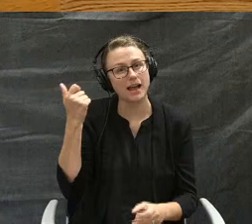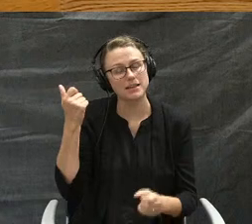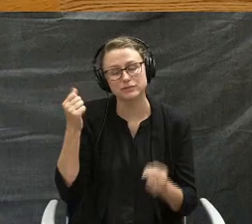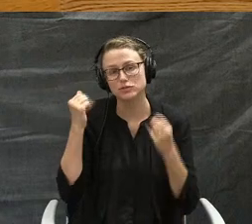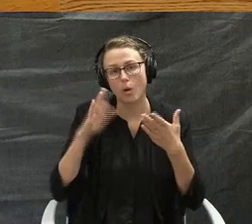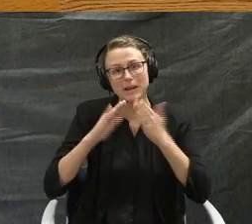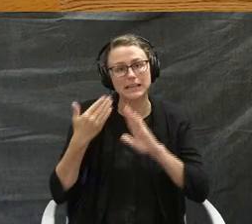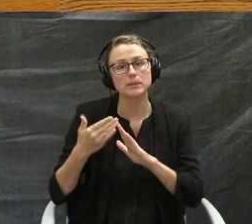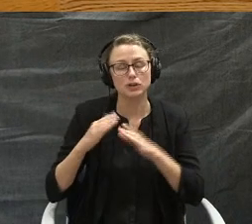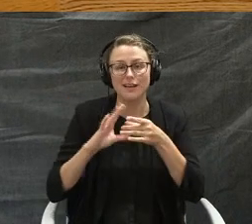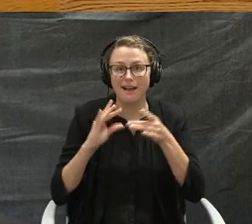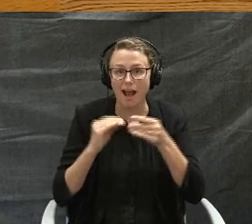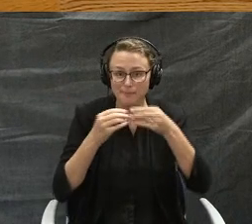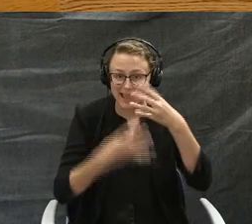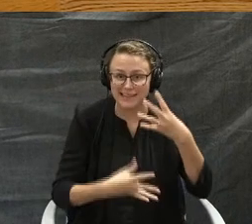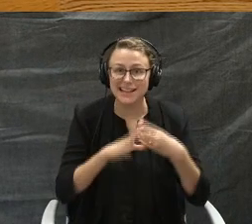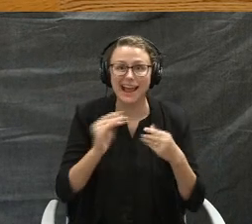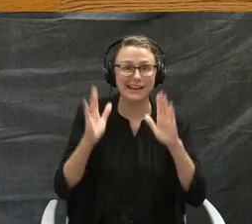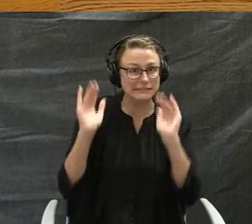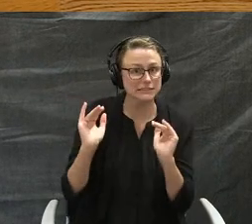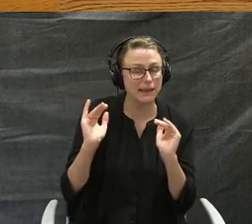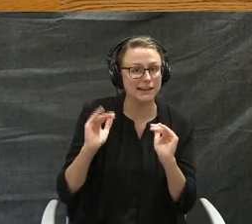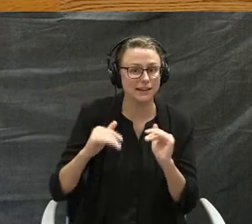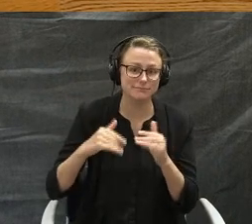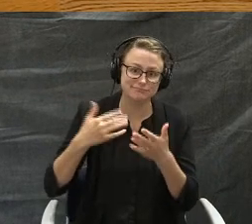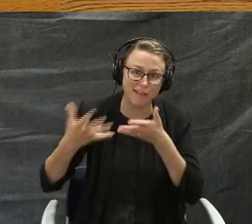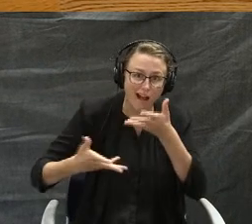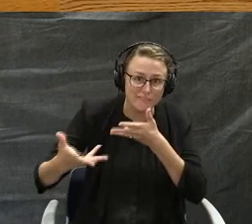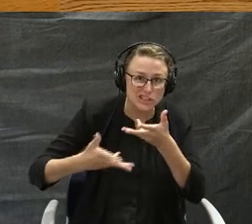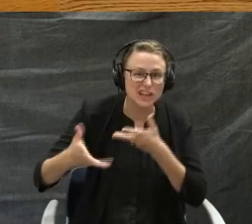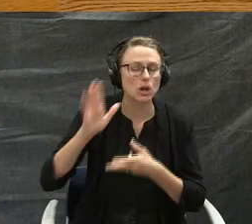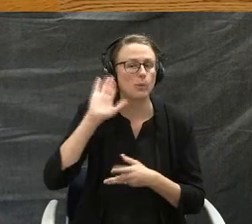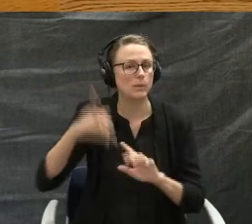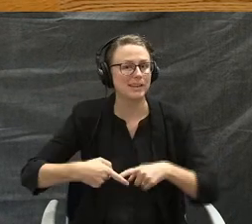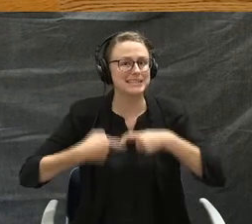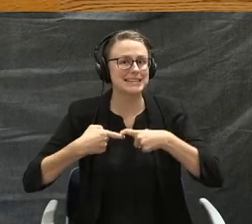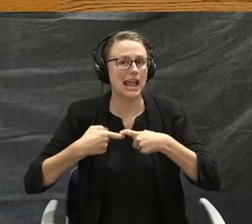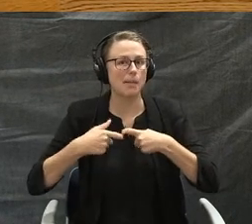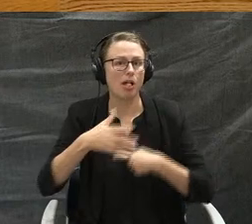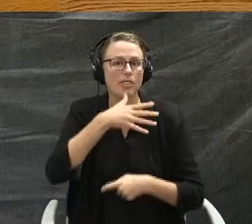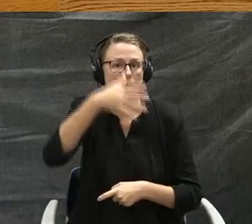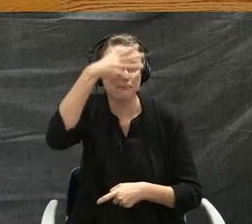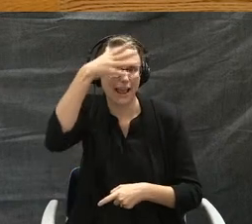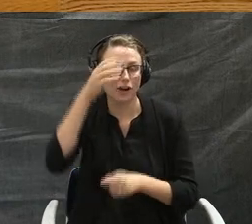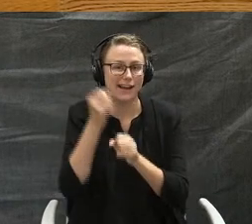amount of community comments, we have an anticipation for our conversation. We're going to go ahead and table the parent